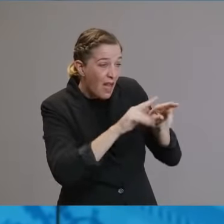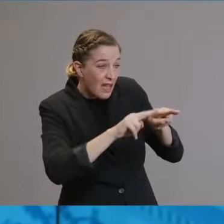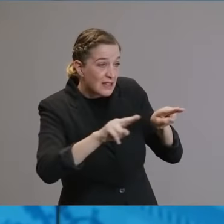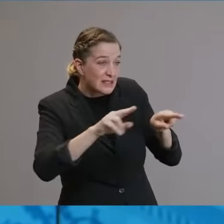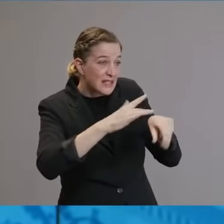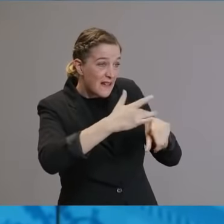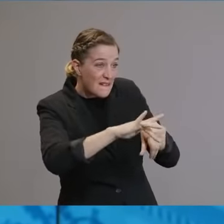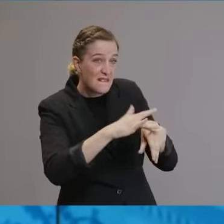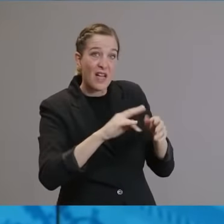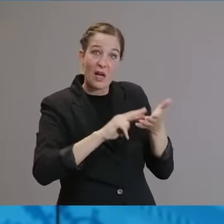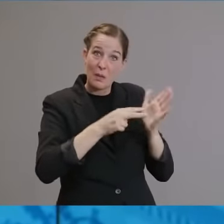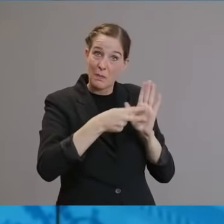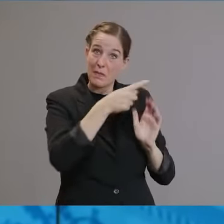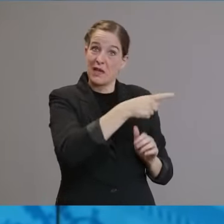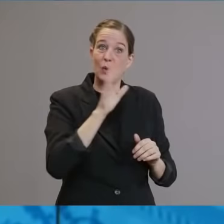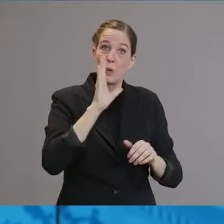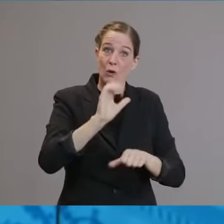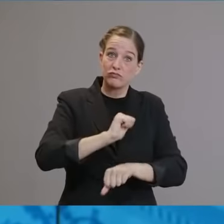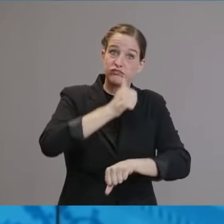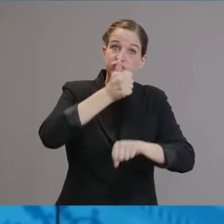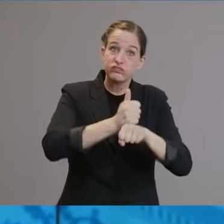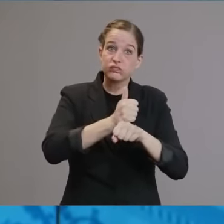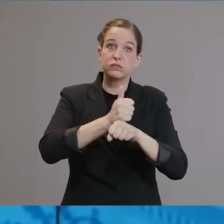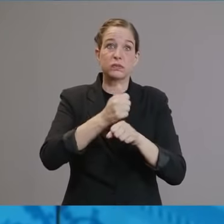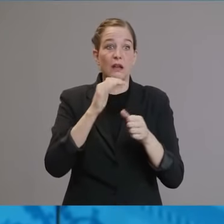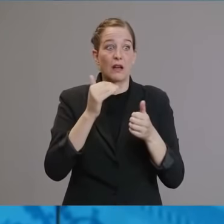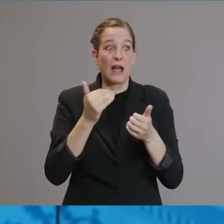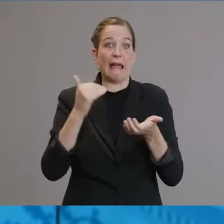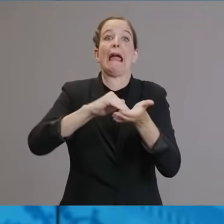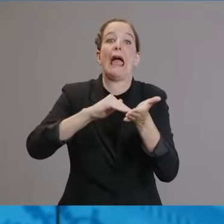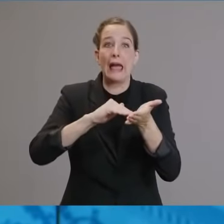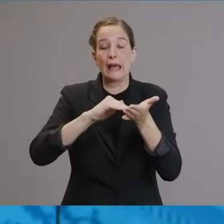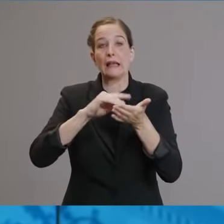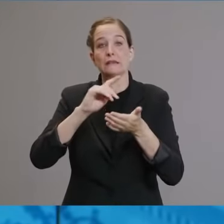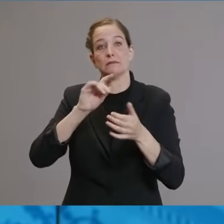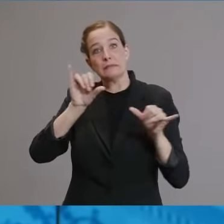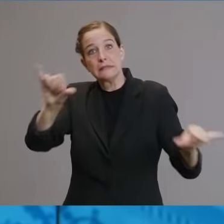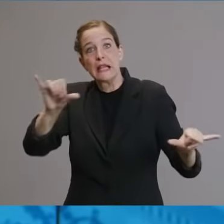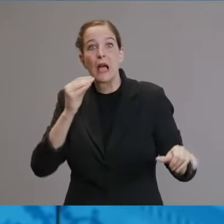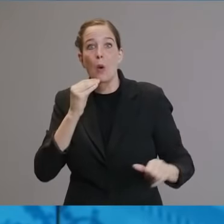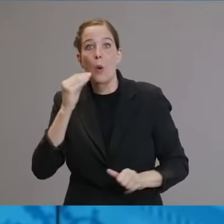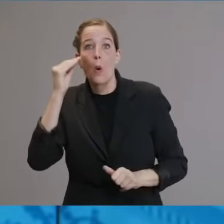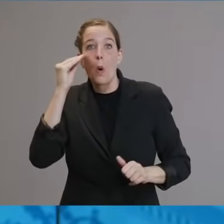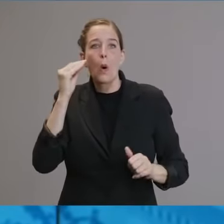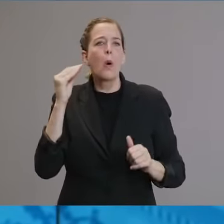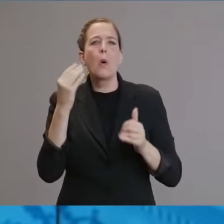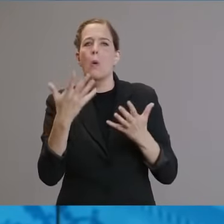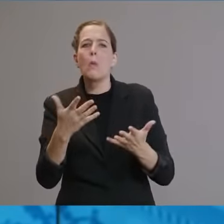I MEAN, IS THAT SOMETHING WE ARE NOT THERE YET BUT THERE IS A TIPPING POINT WHERE YOU